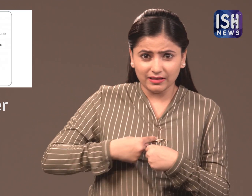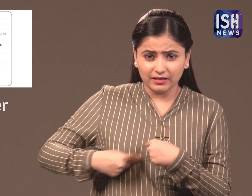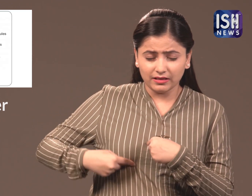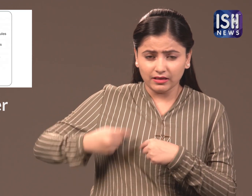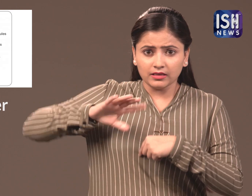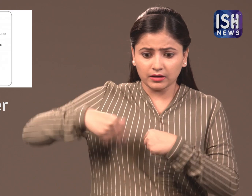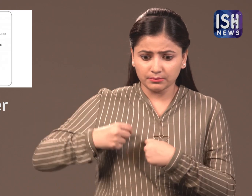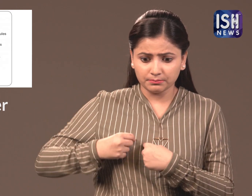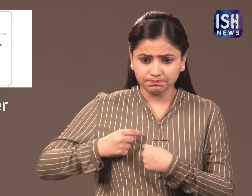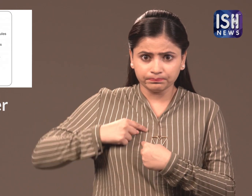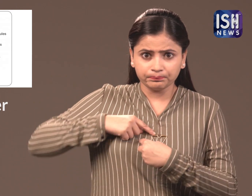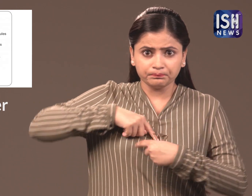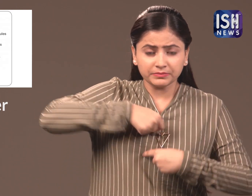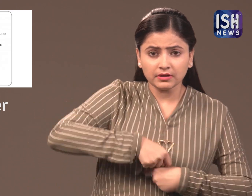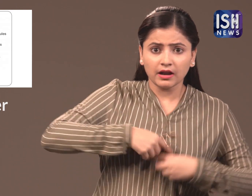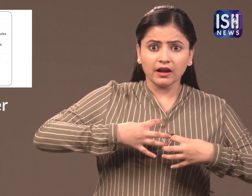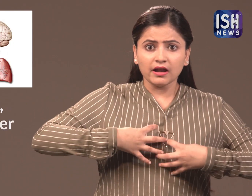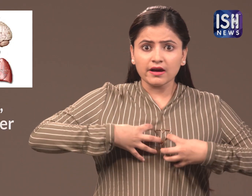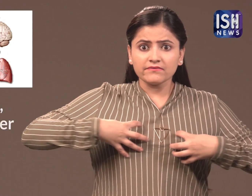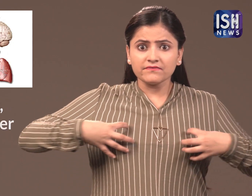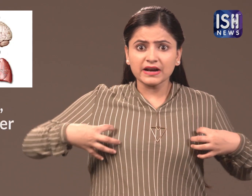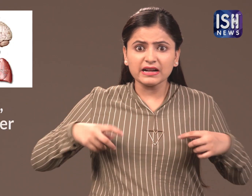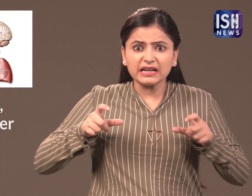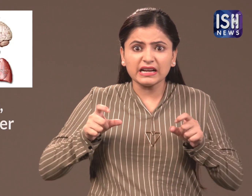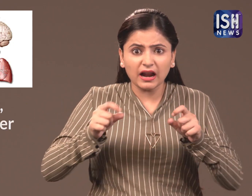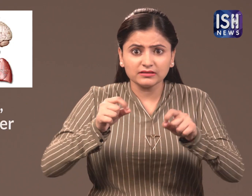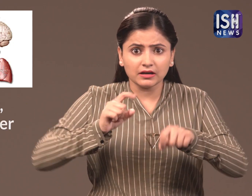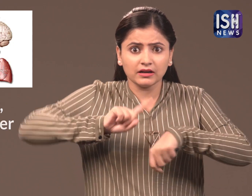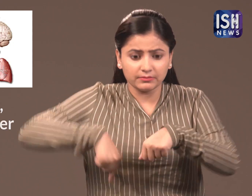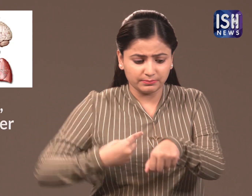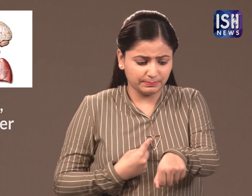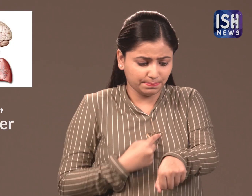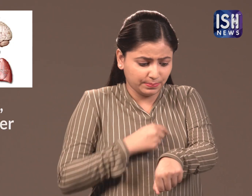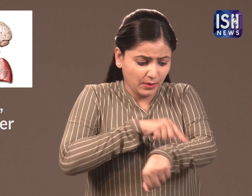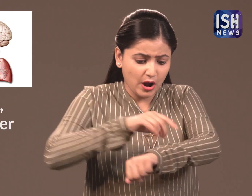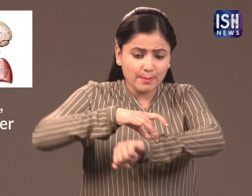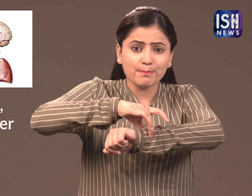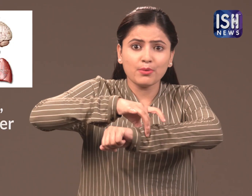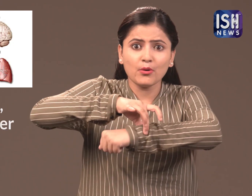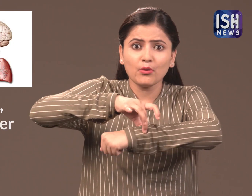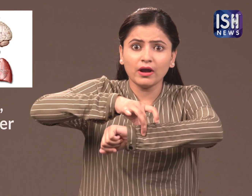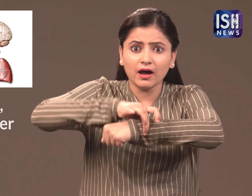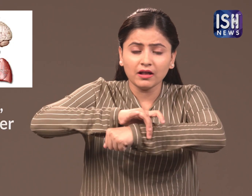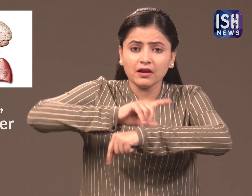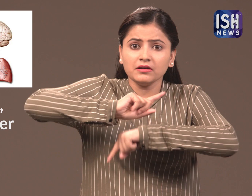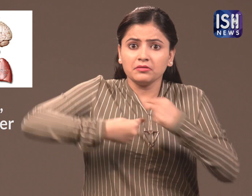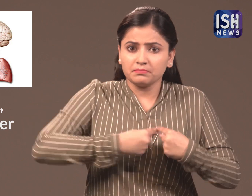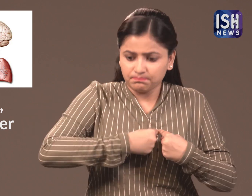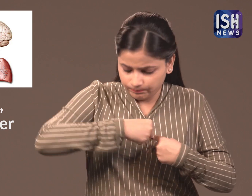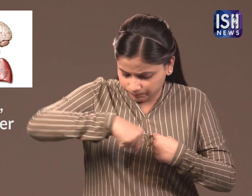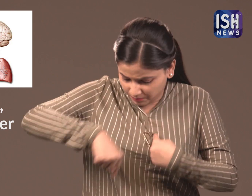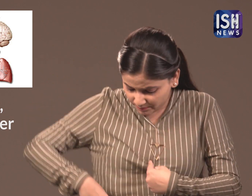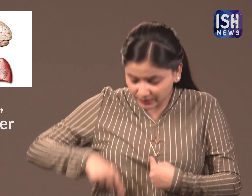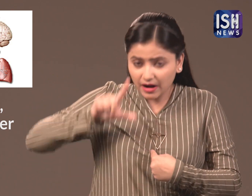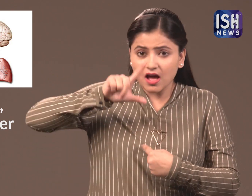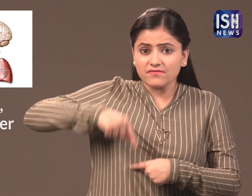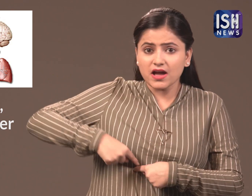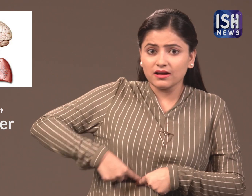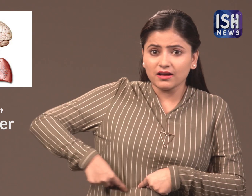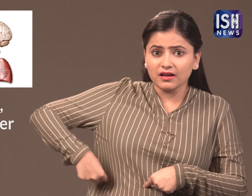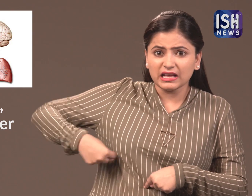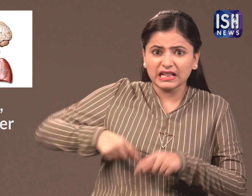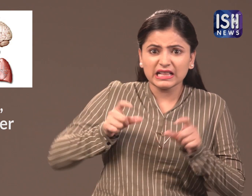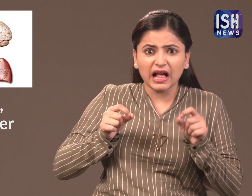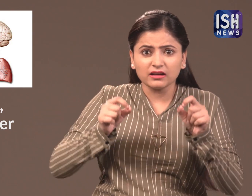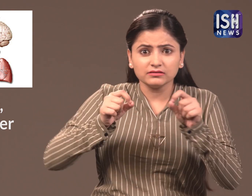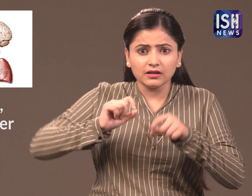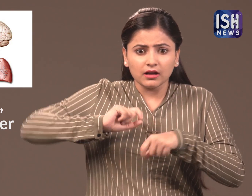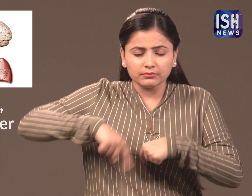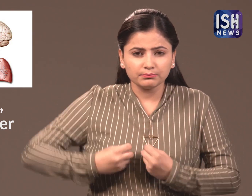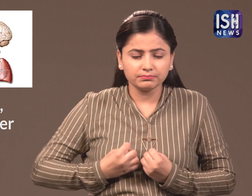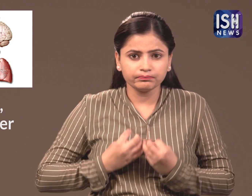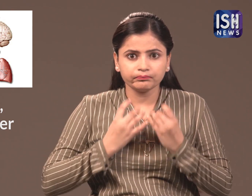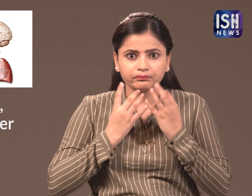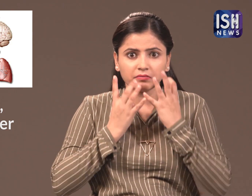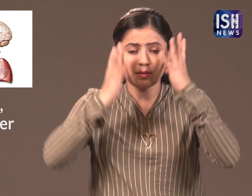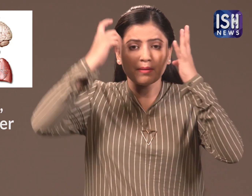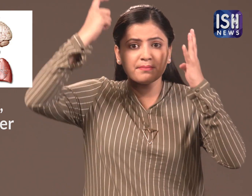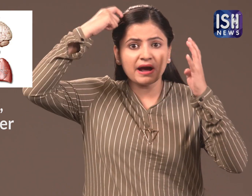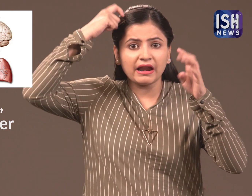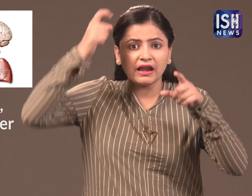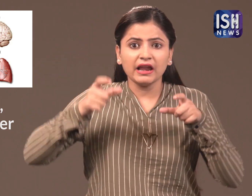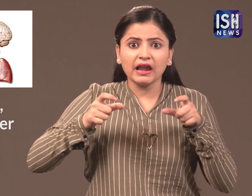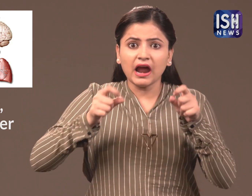from her breast the cancer then spread to her lungs bones liver and then her